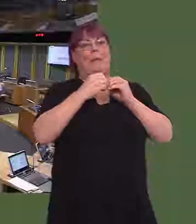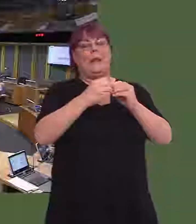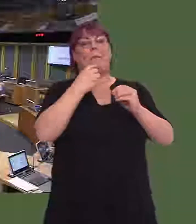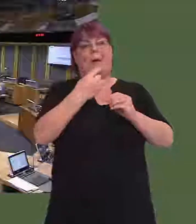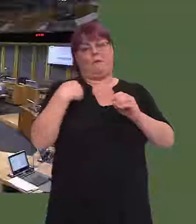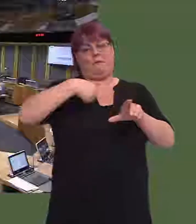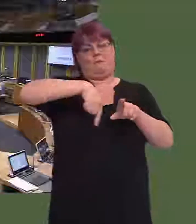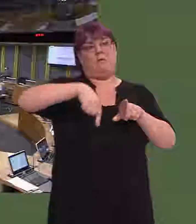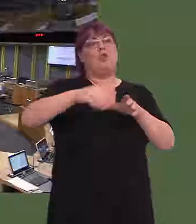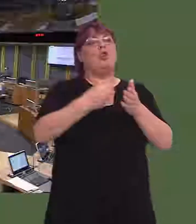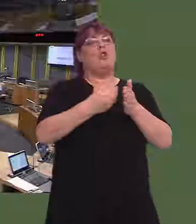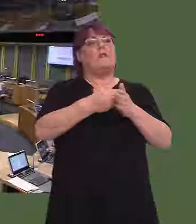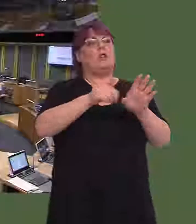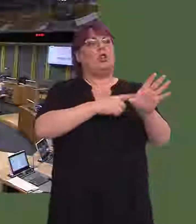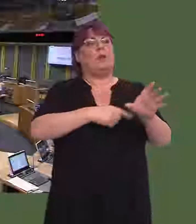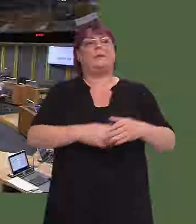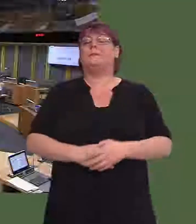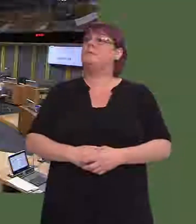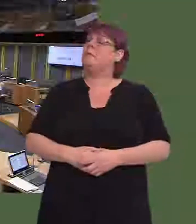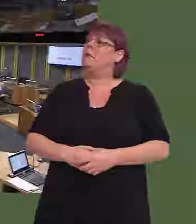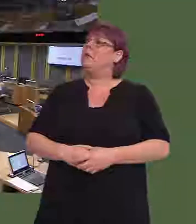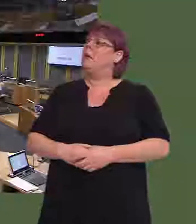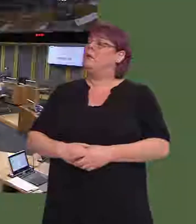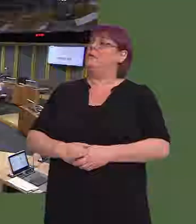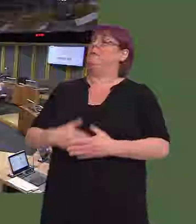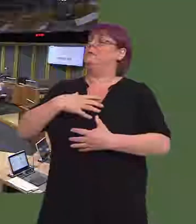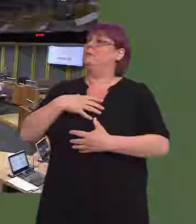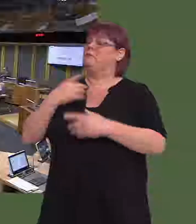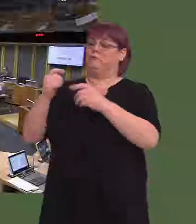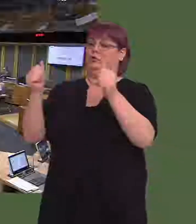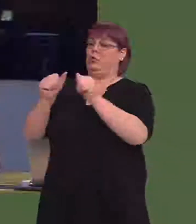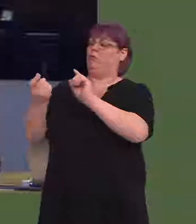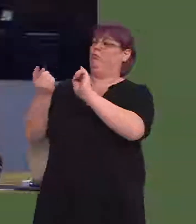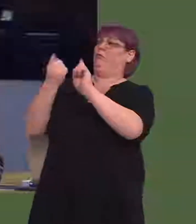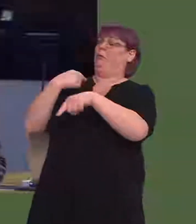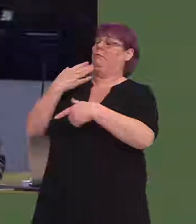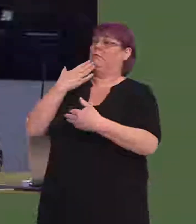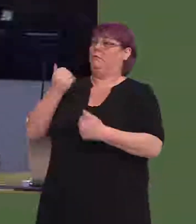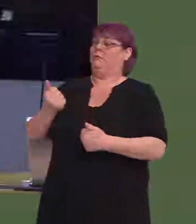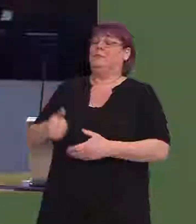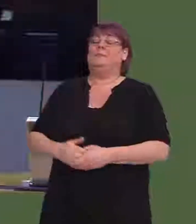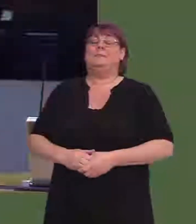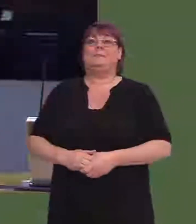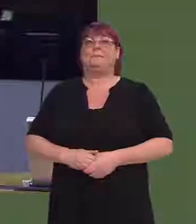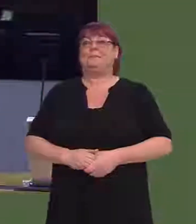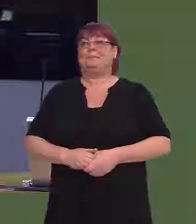Neil Hamilton AM: Well, I thank the First Minister for that succinct reply.